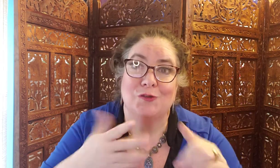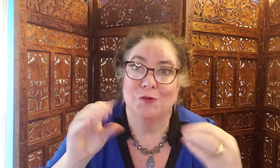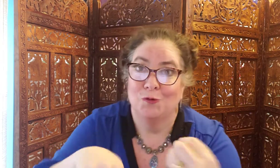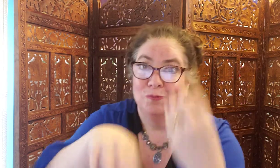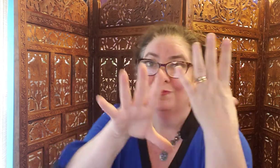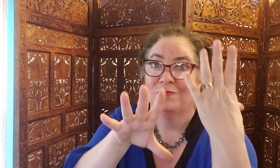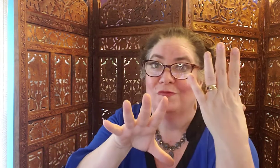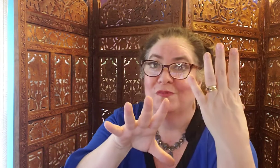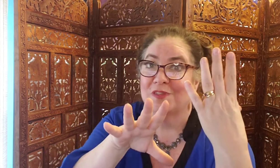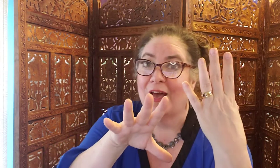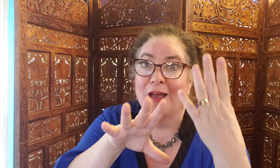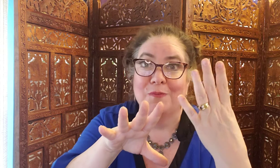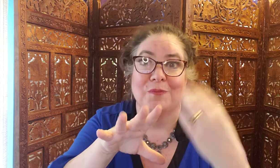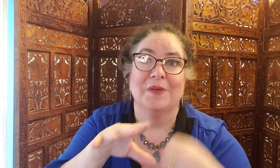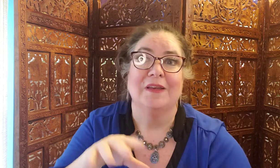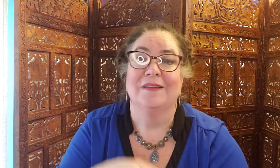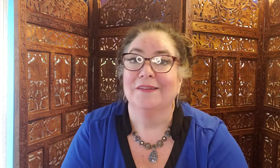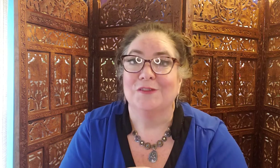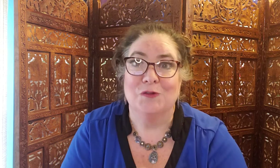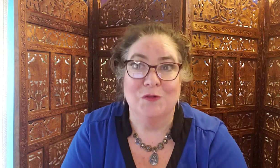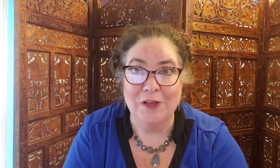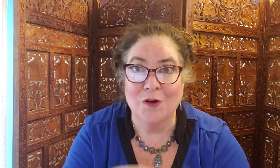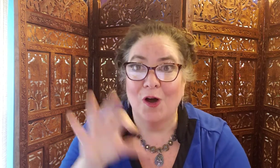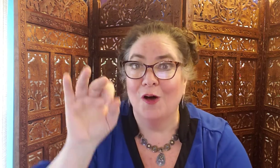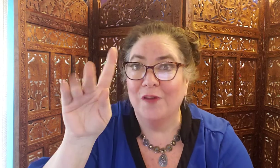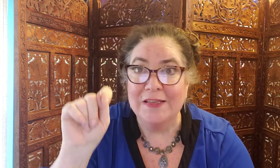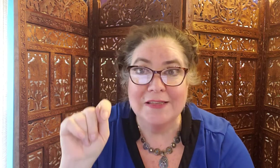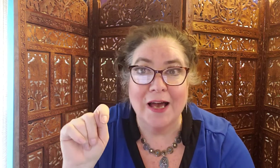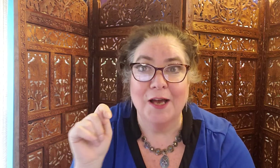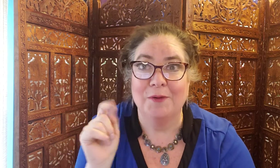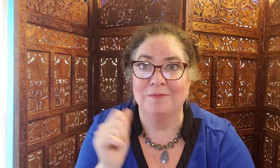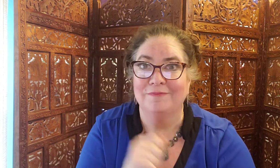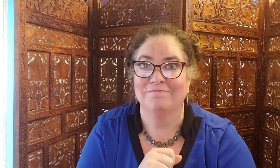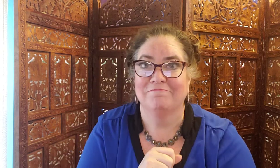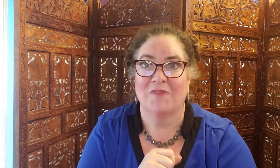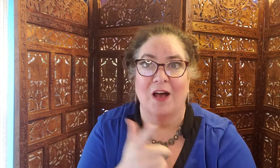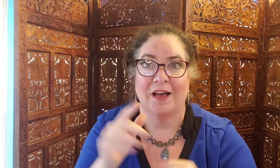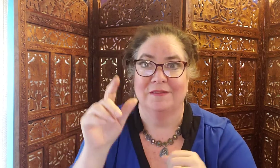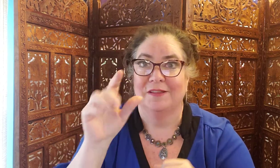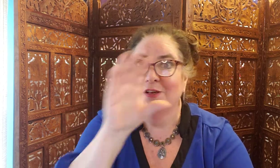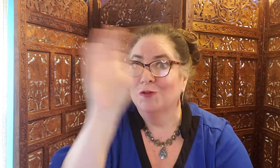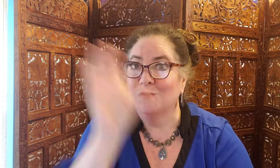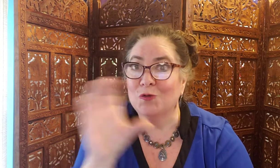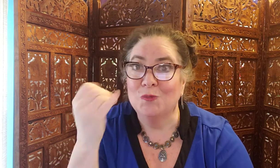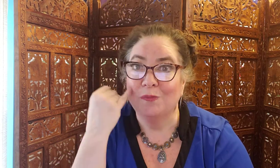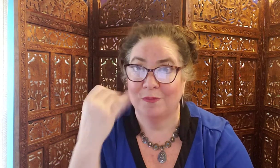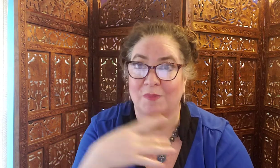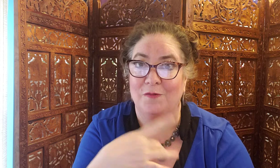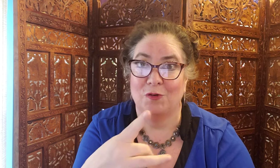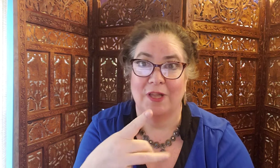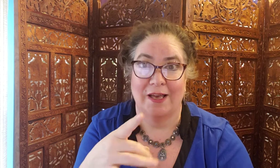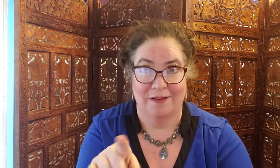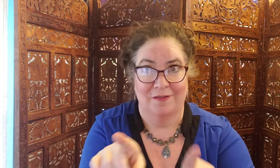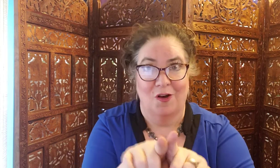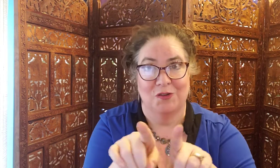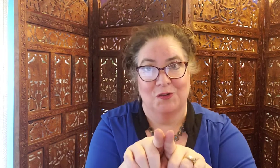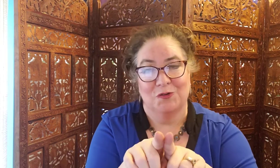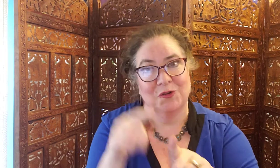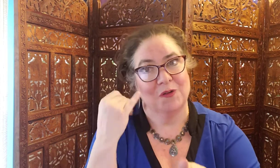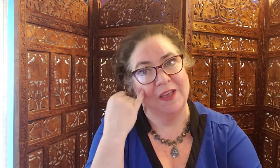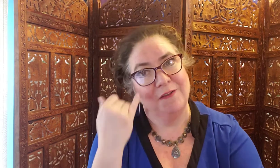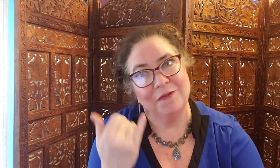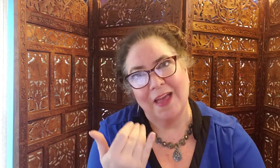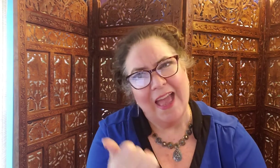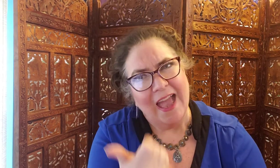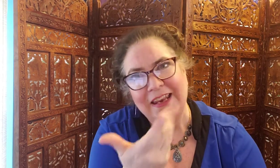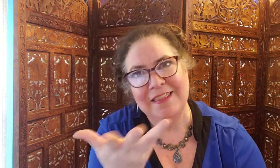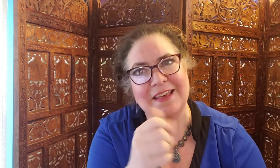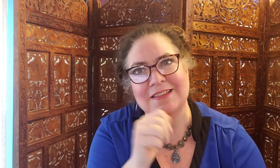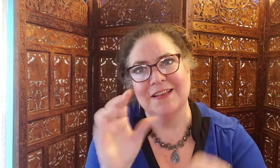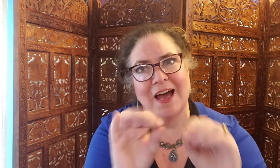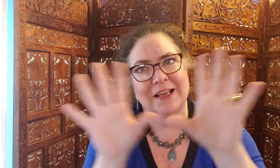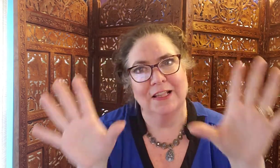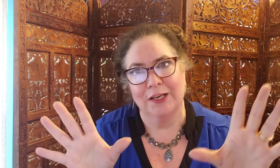to skype, to video call, facetime, zoom if you'd like also. So if anything is not clear